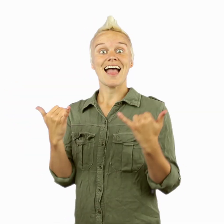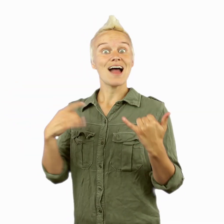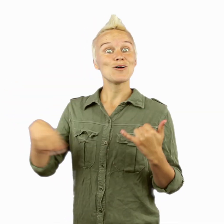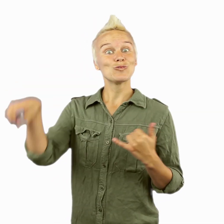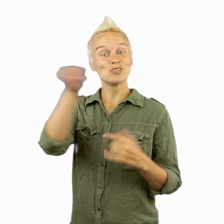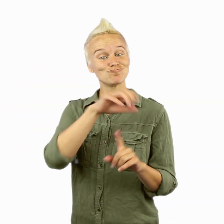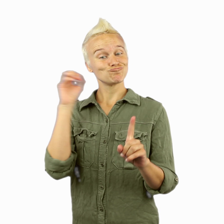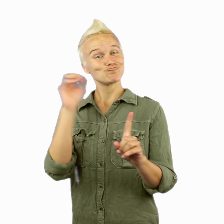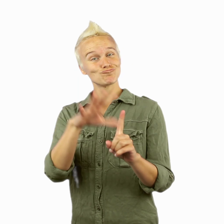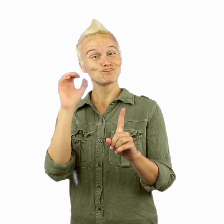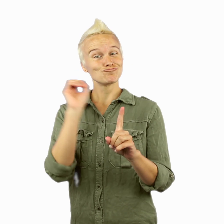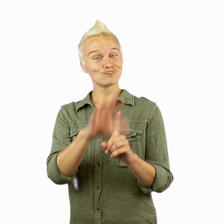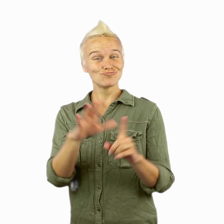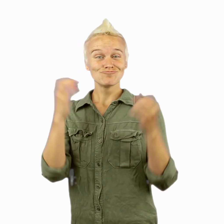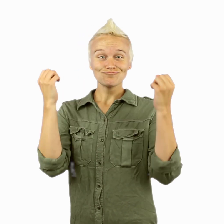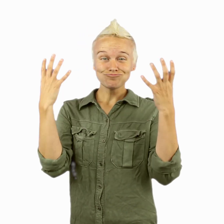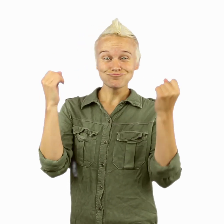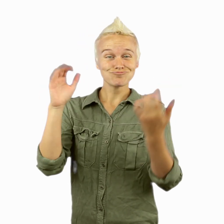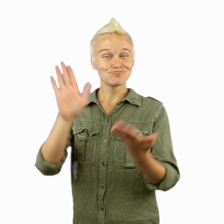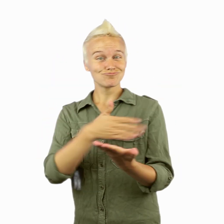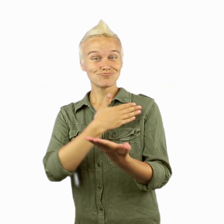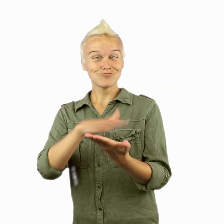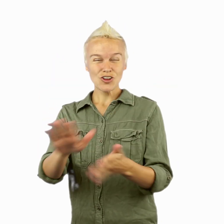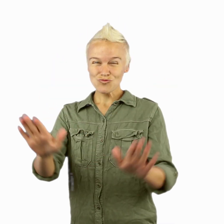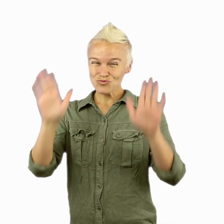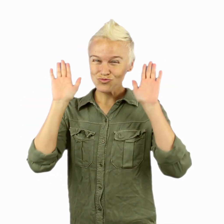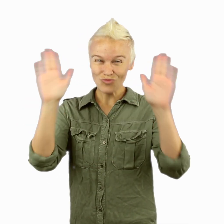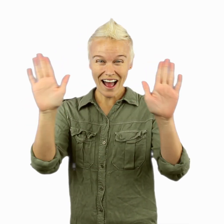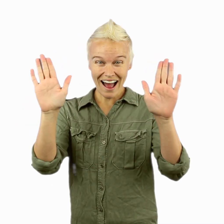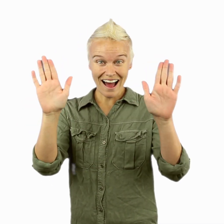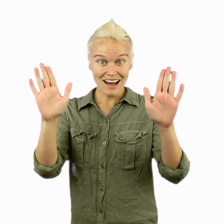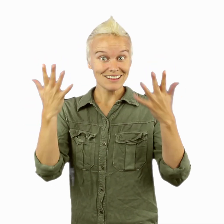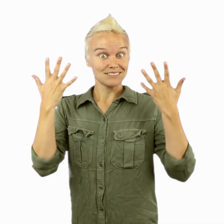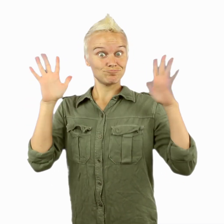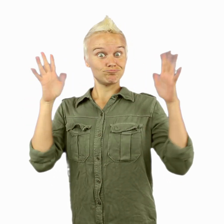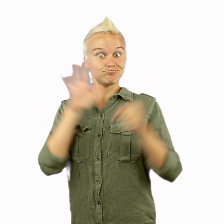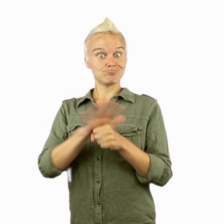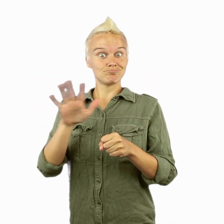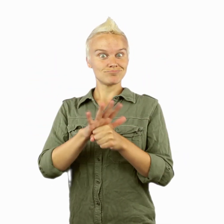Giving your children access to ASL rhymes and rhythms is great, but don't stop there!